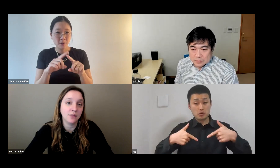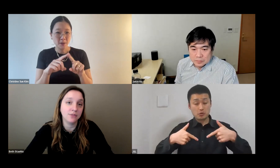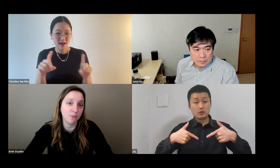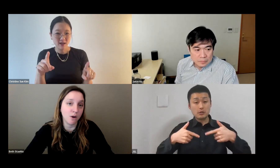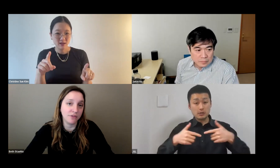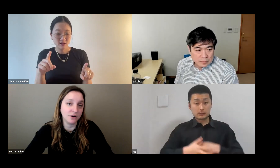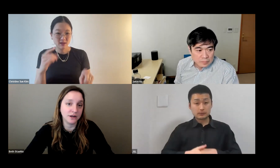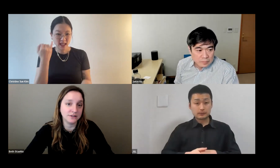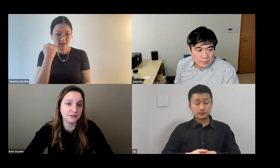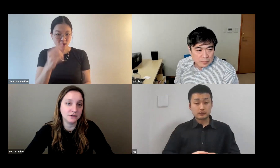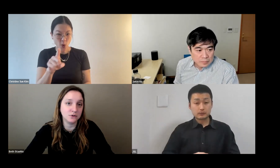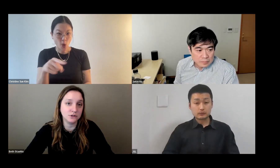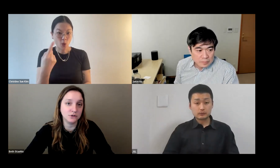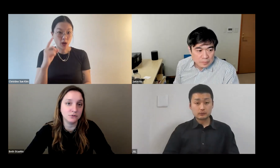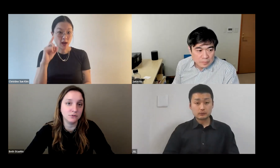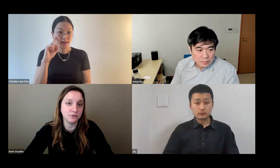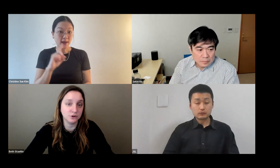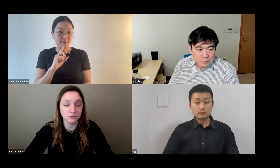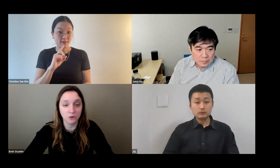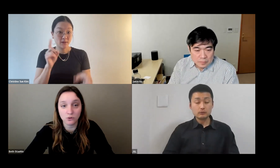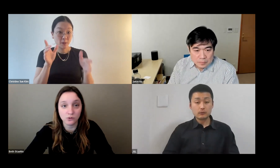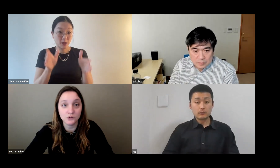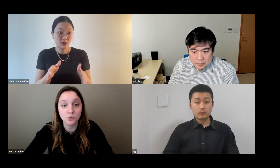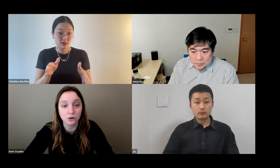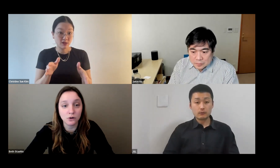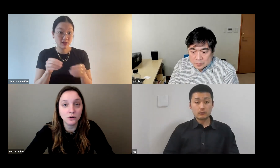They want their kids to go to their local school,